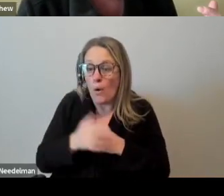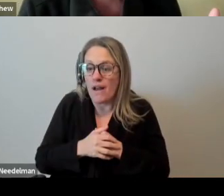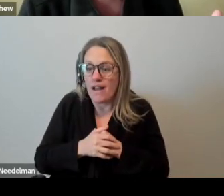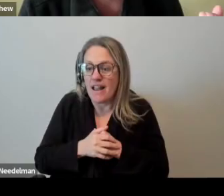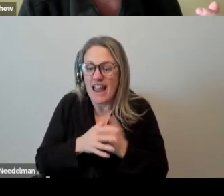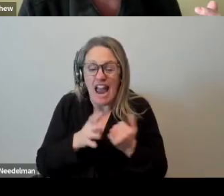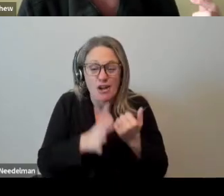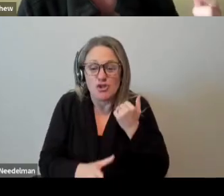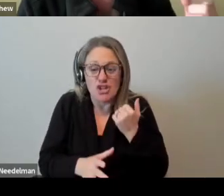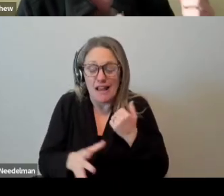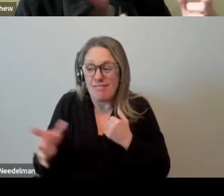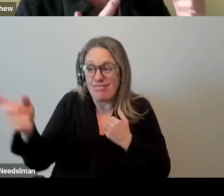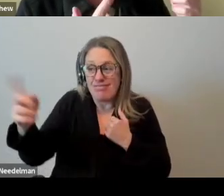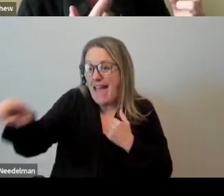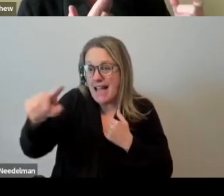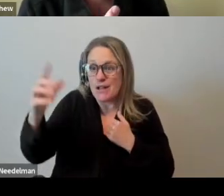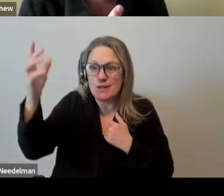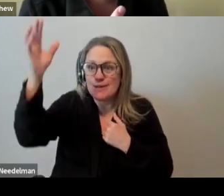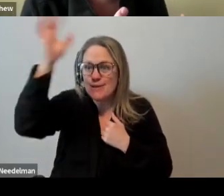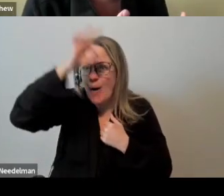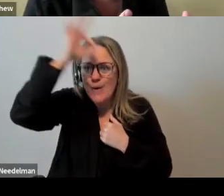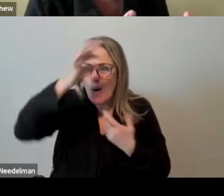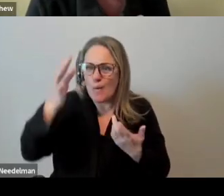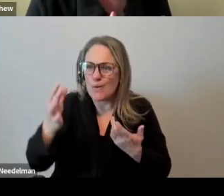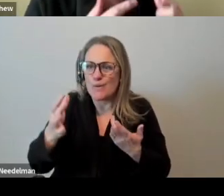it might not be things you can put easily on a checklist.